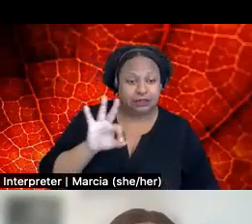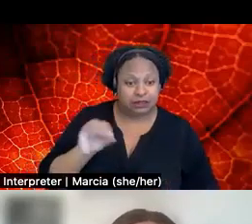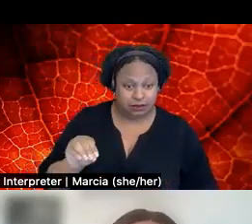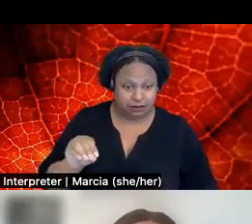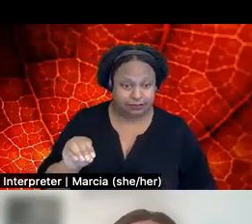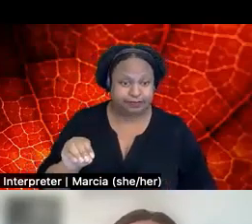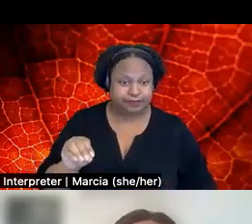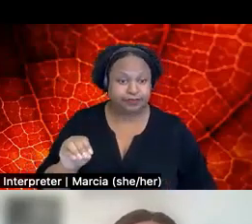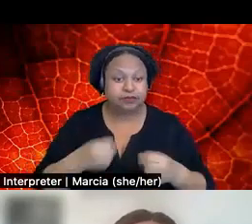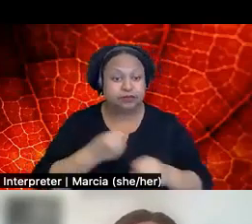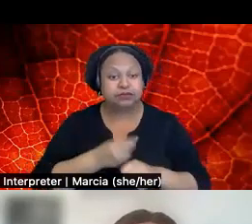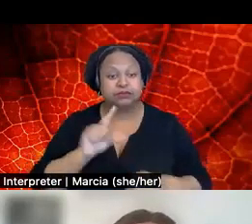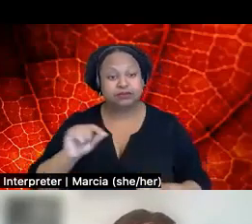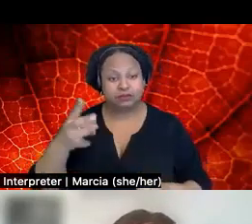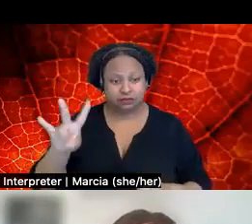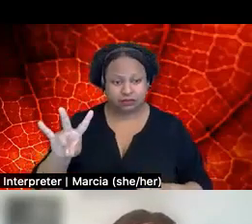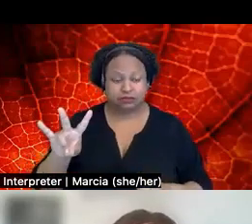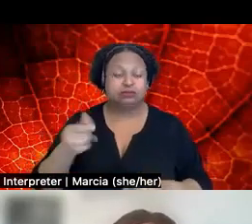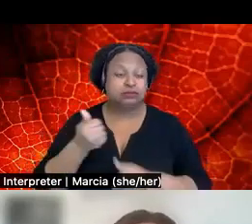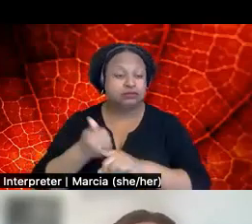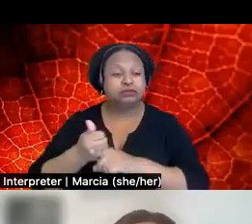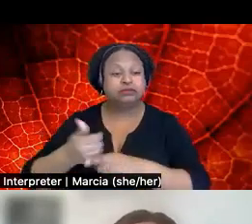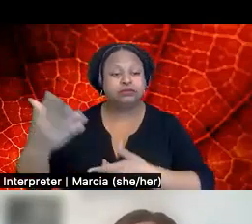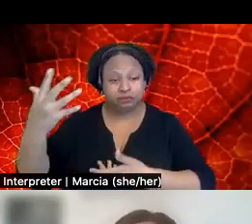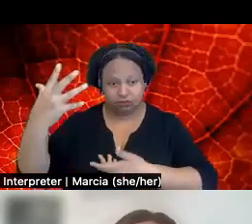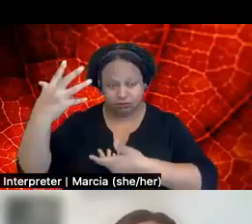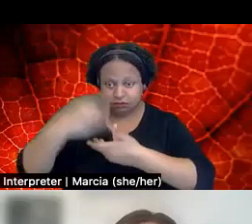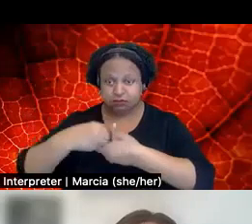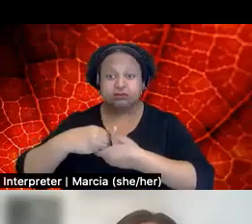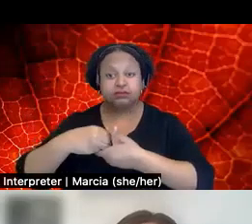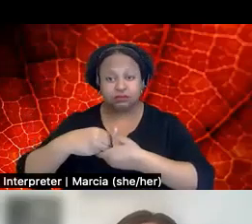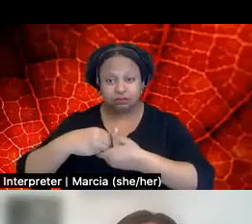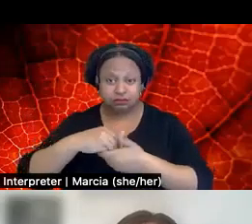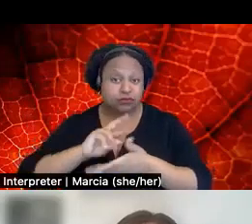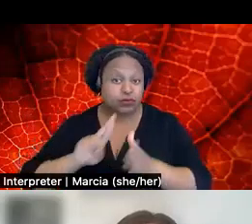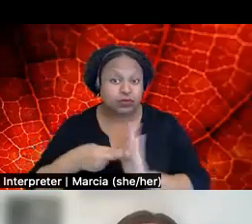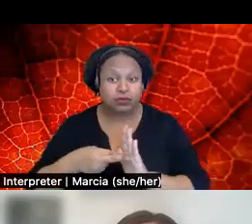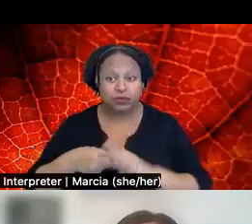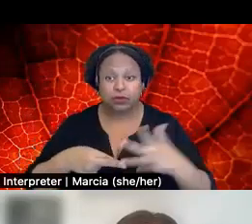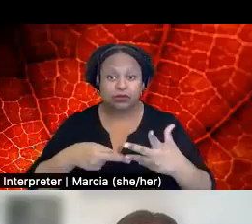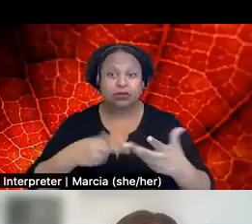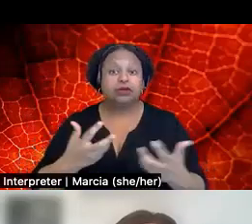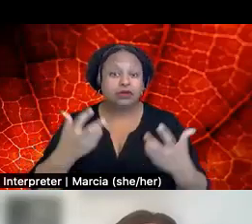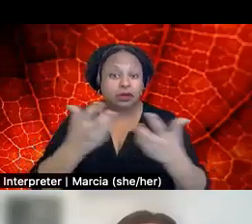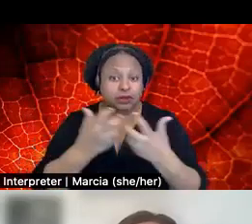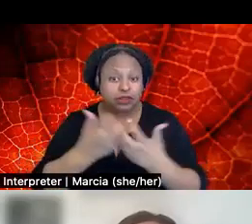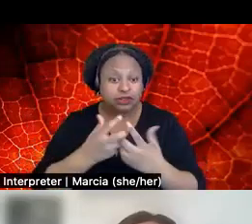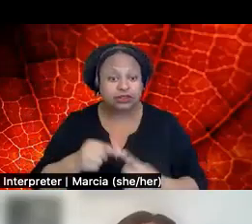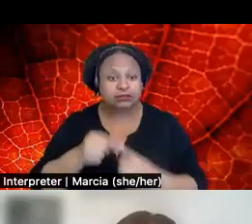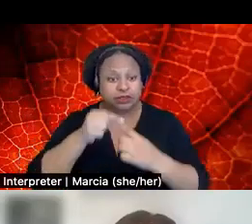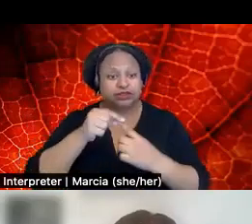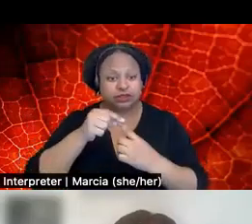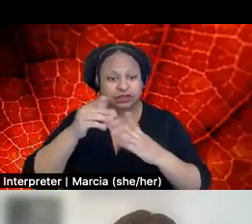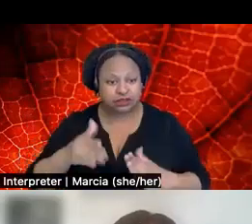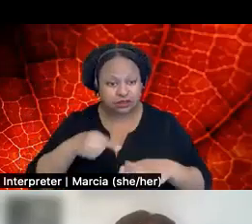And in 2017, she has been in the role of accommodation specialist for practicums,